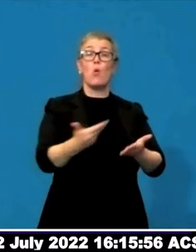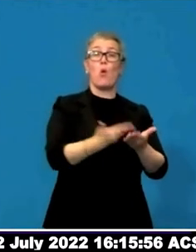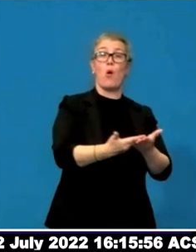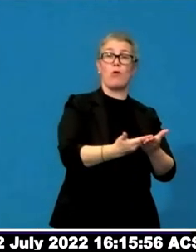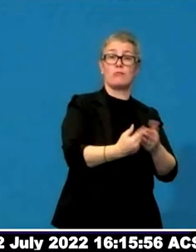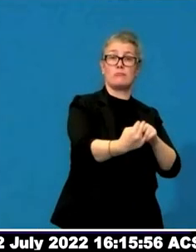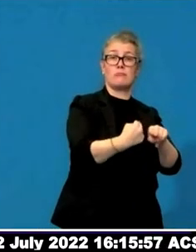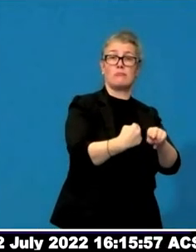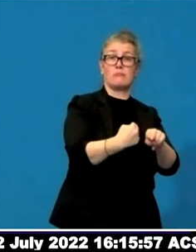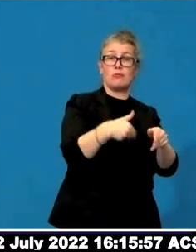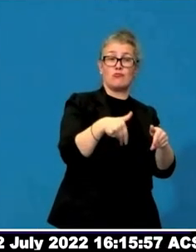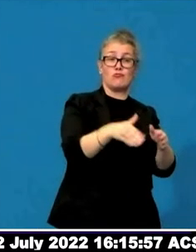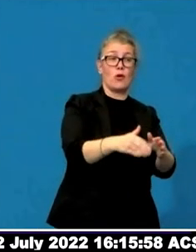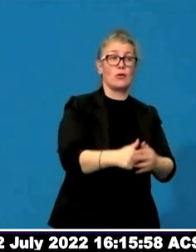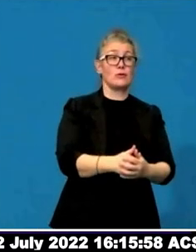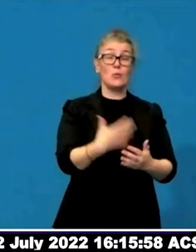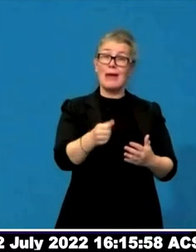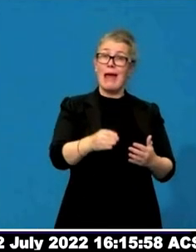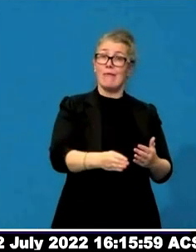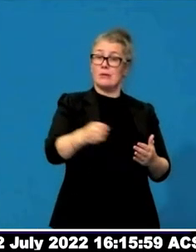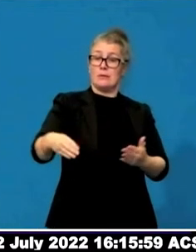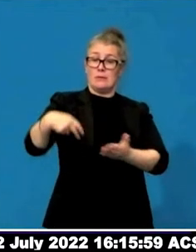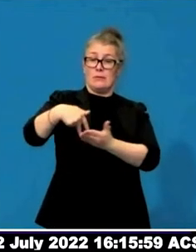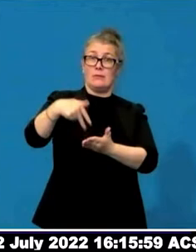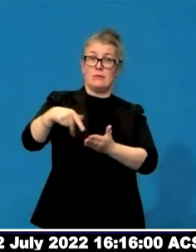No, we - we do have sidewalk there around the island, yeah.